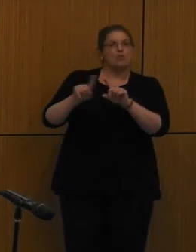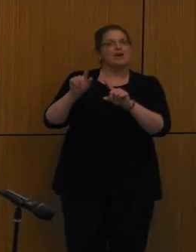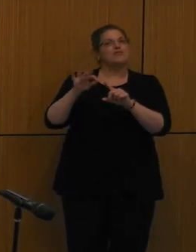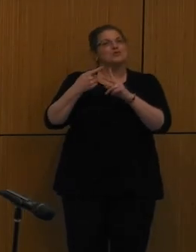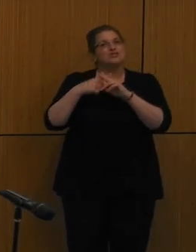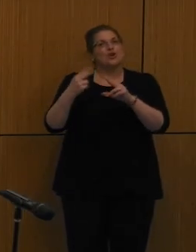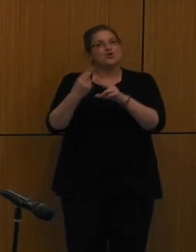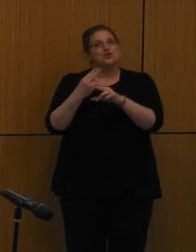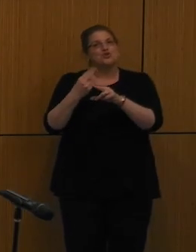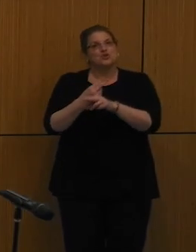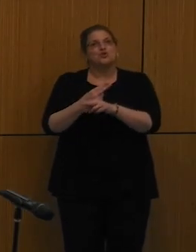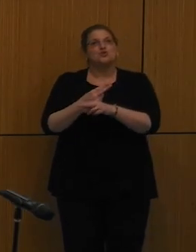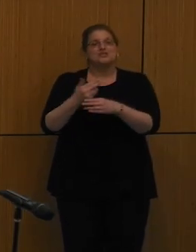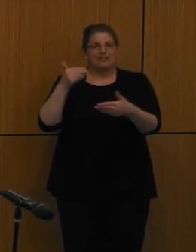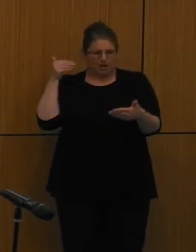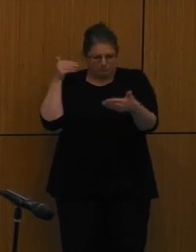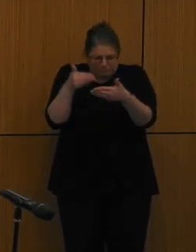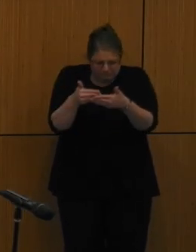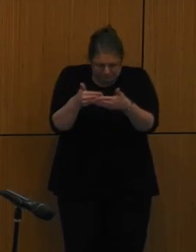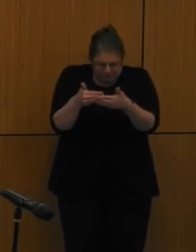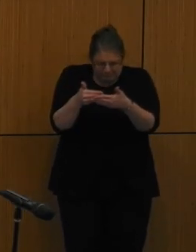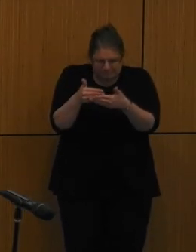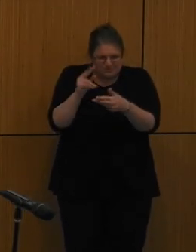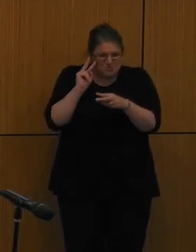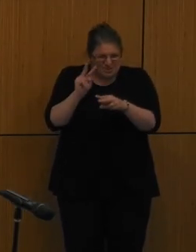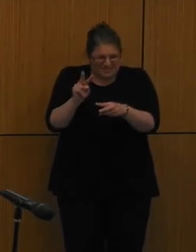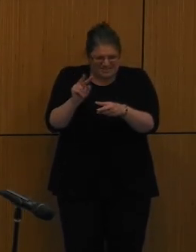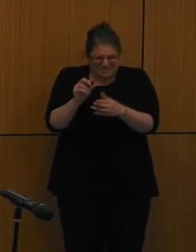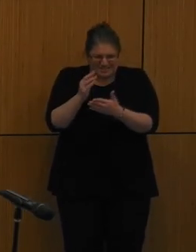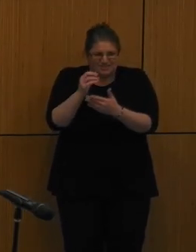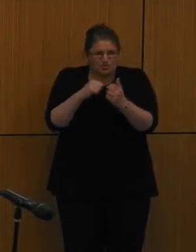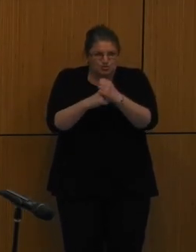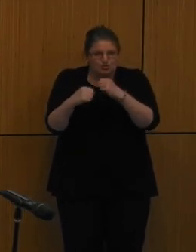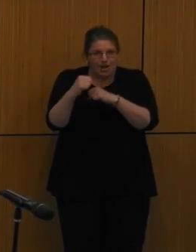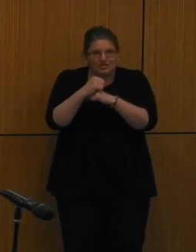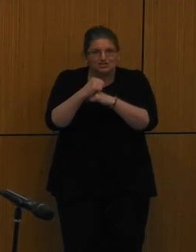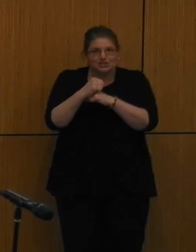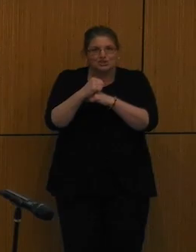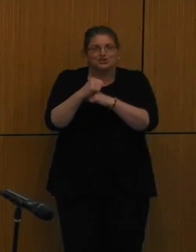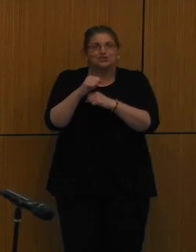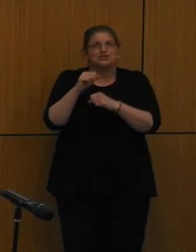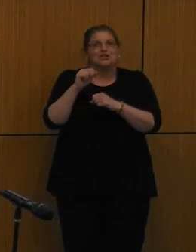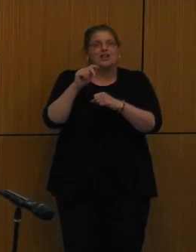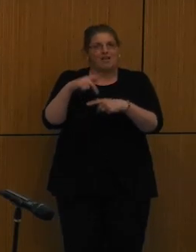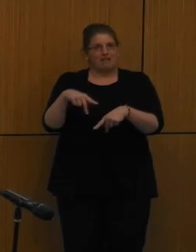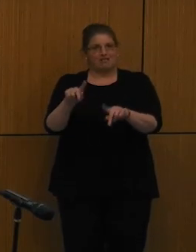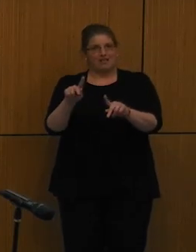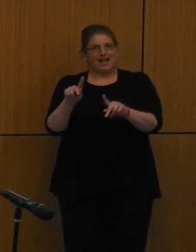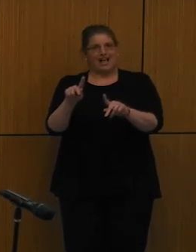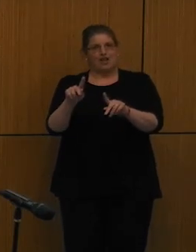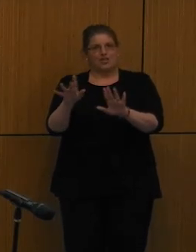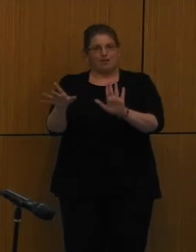electron microscopy, we start seeing some of the structures in the microbe that actually allow them to attach to that material.